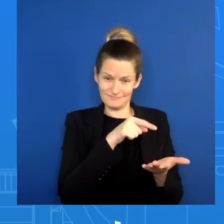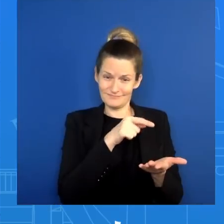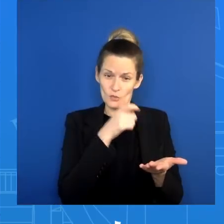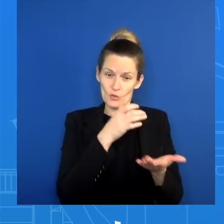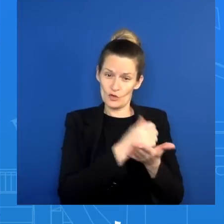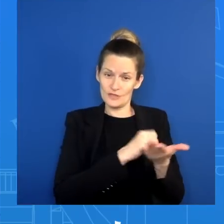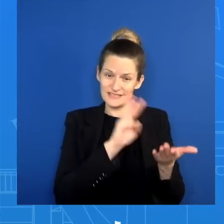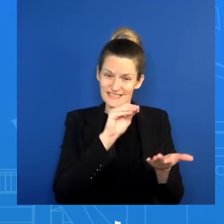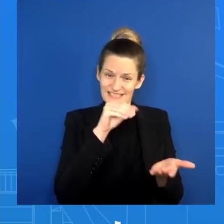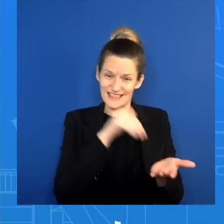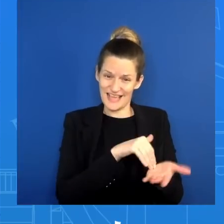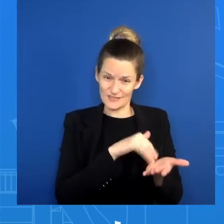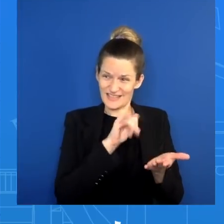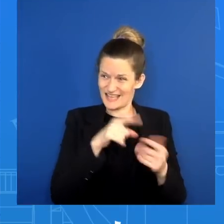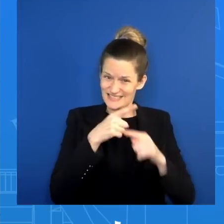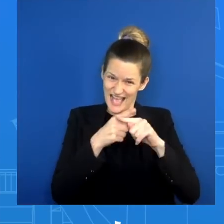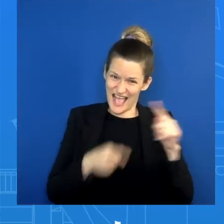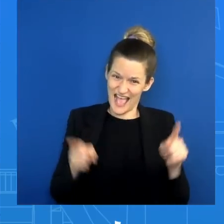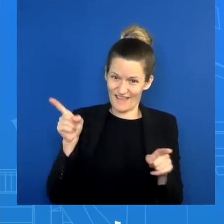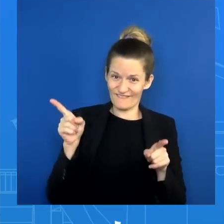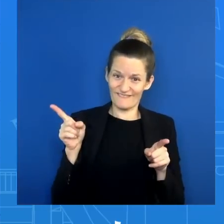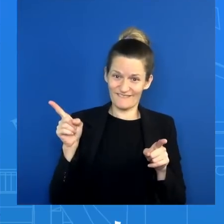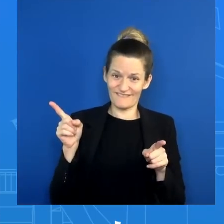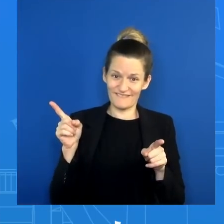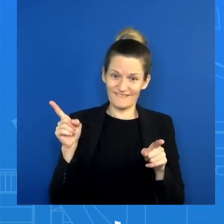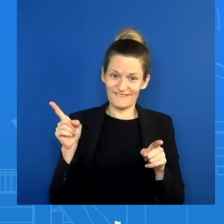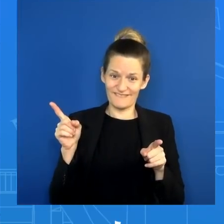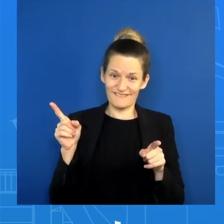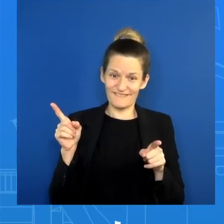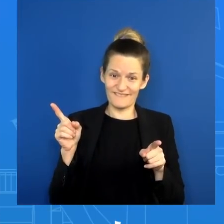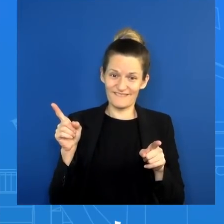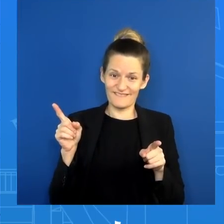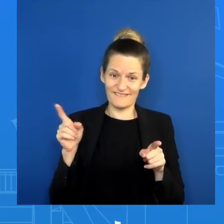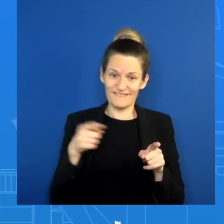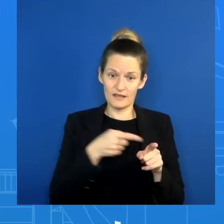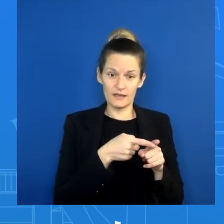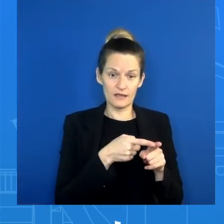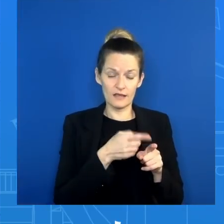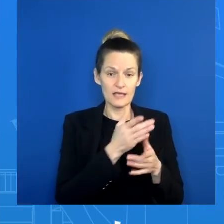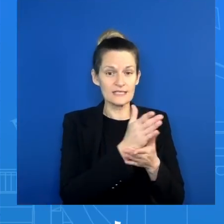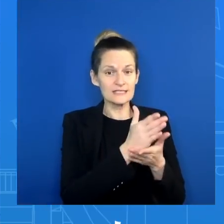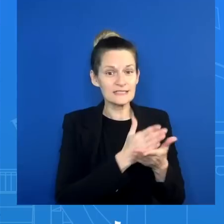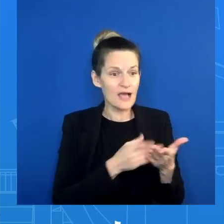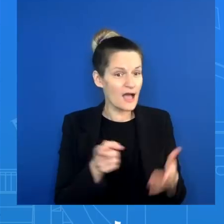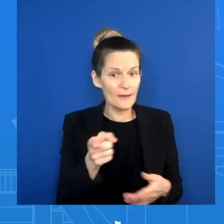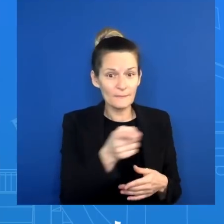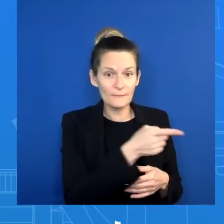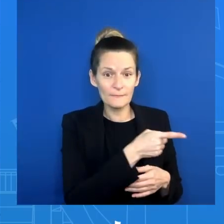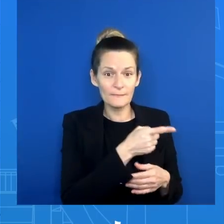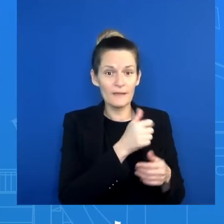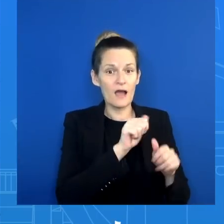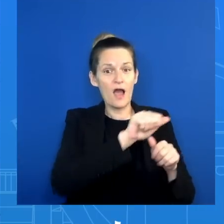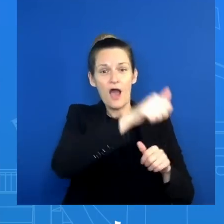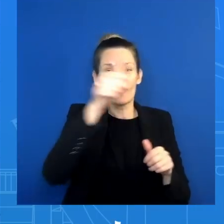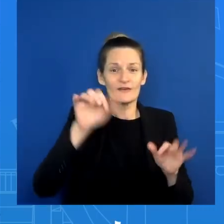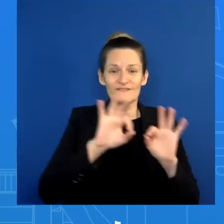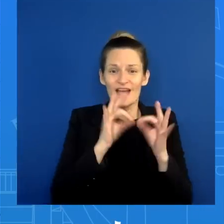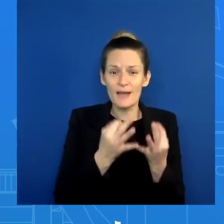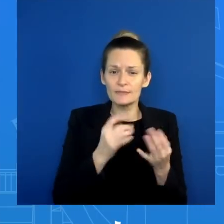Pell Grant recipients that are at $30,000 household. I mean, that's the people that we are going to help. Again, nurses, construction workers,